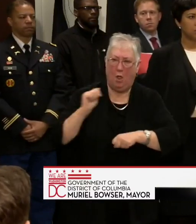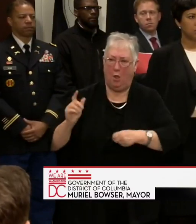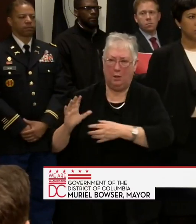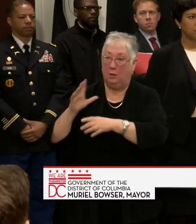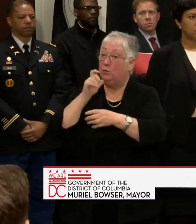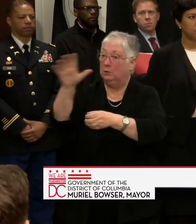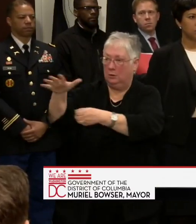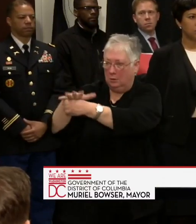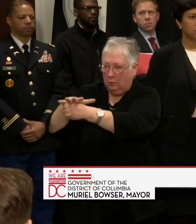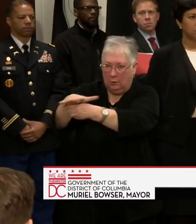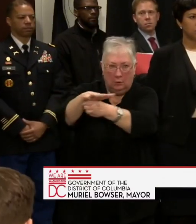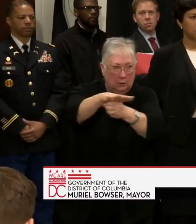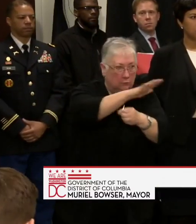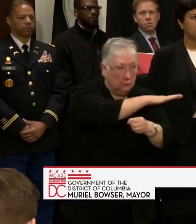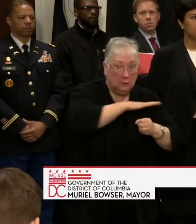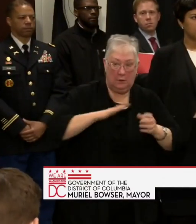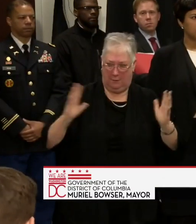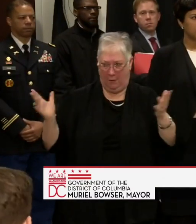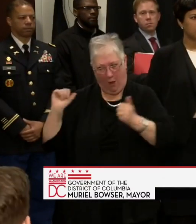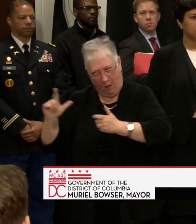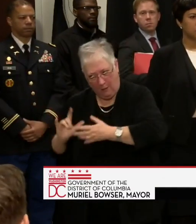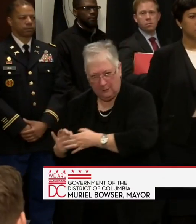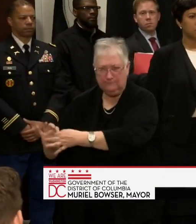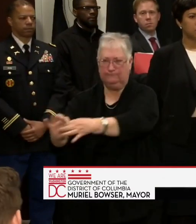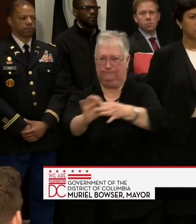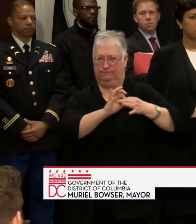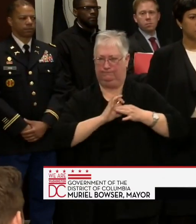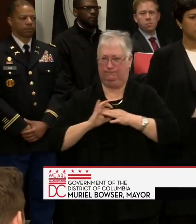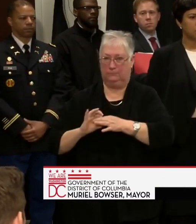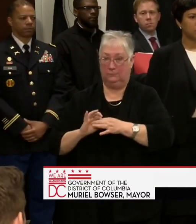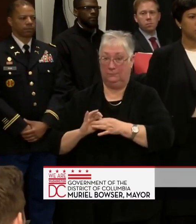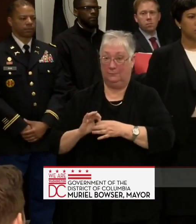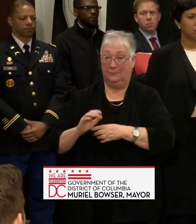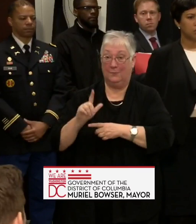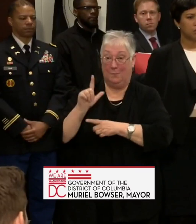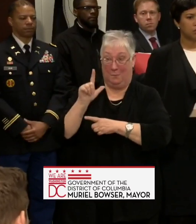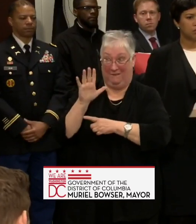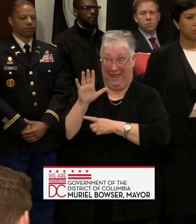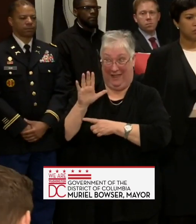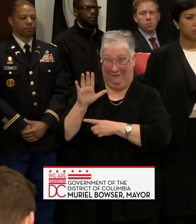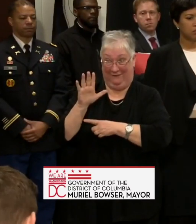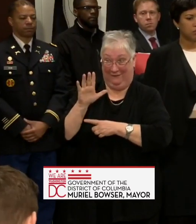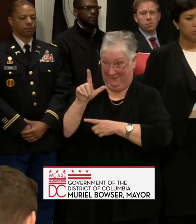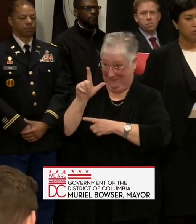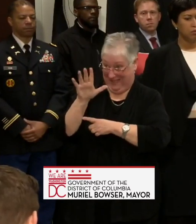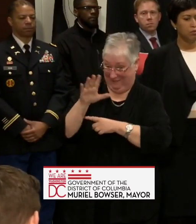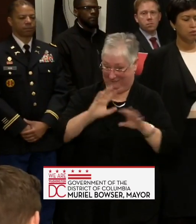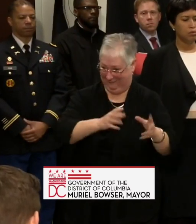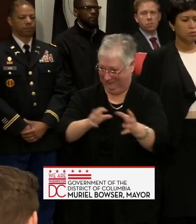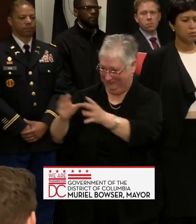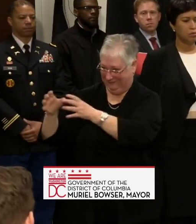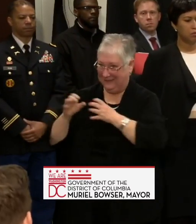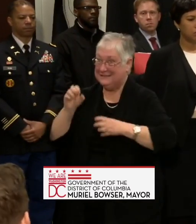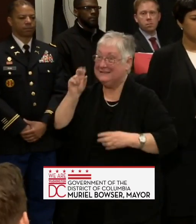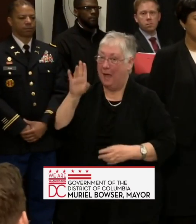IS SUPPORTED BY 25 SUBCOMMITTEES WHO FOCUS ON THE VARIOUS COMPONENTS OF THE OVERARCHING SECURITY PLAN.